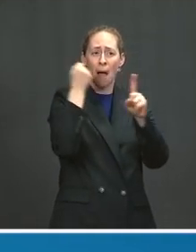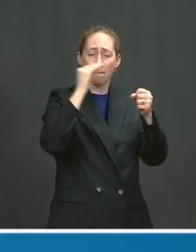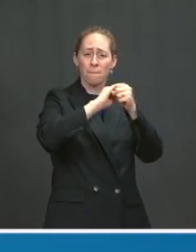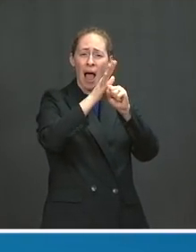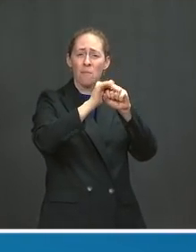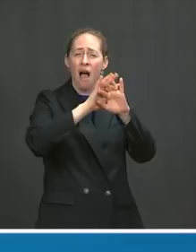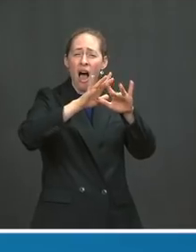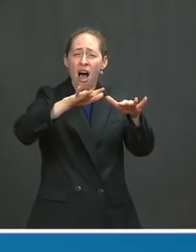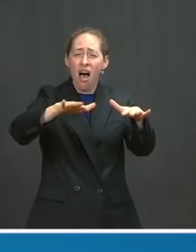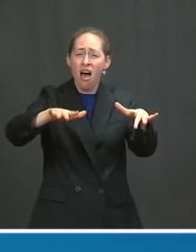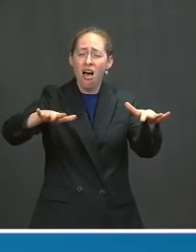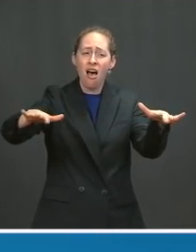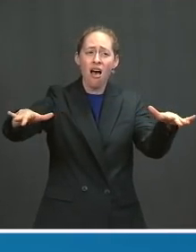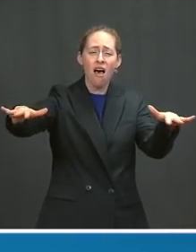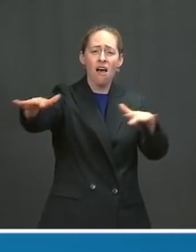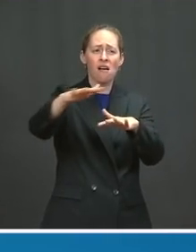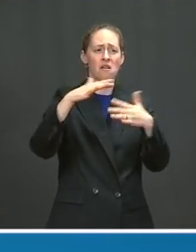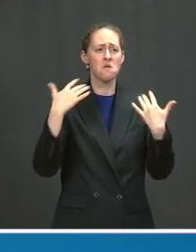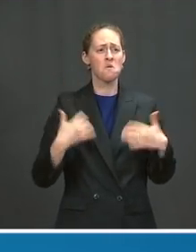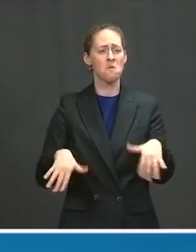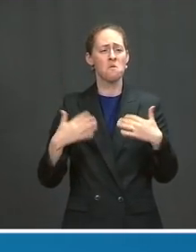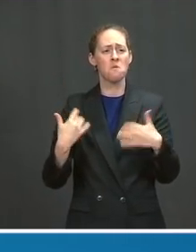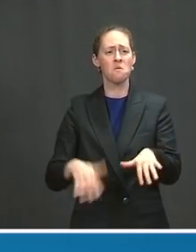the fuel supply of a whole seaboard.